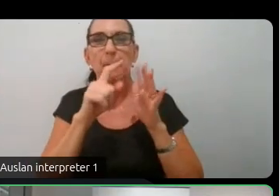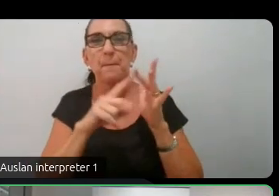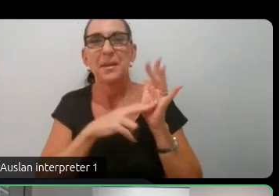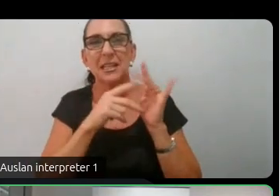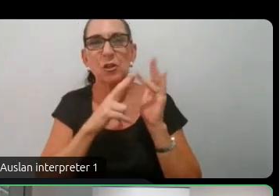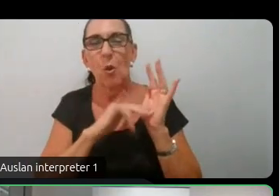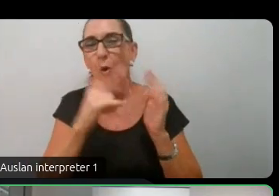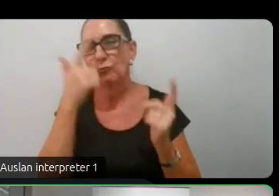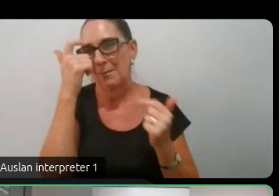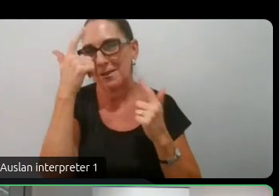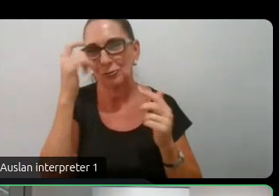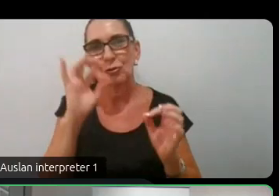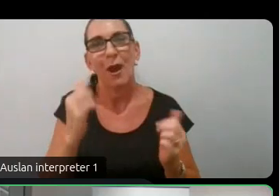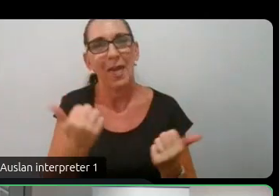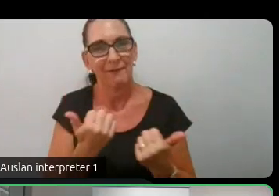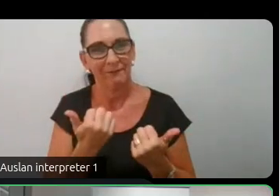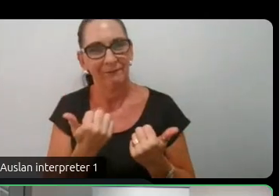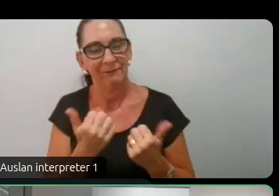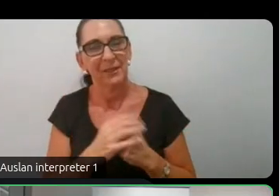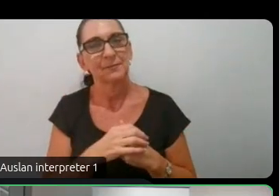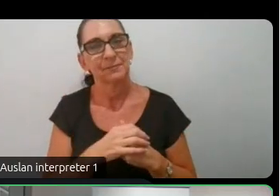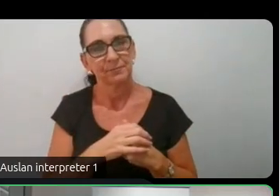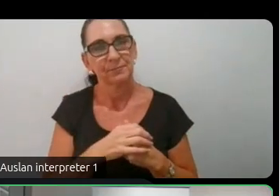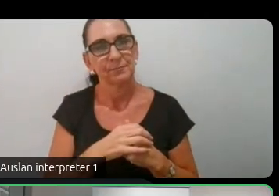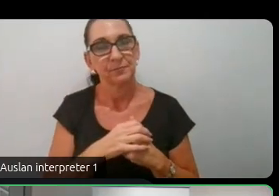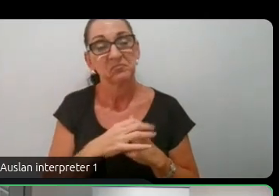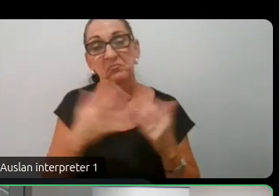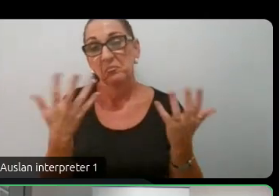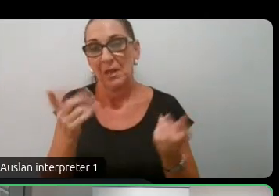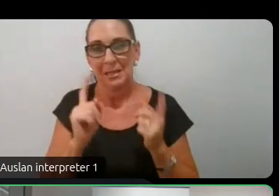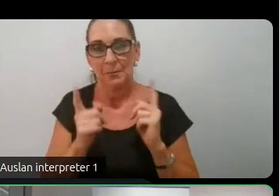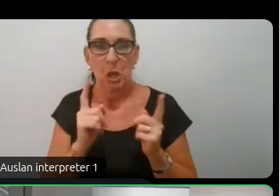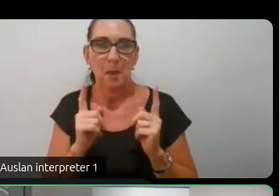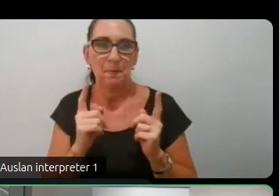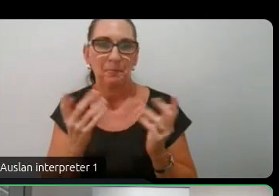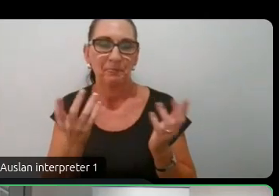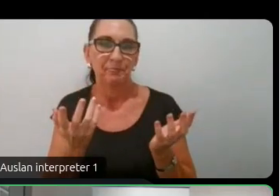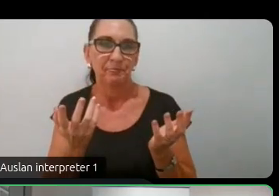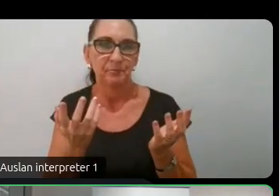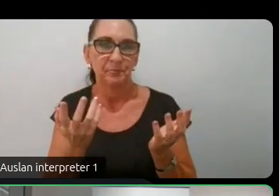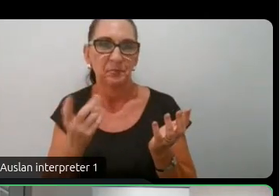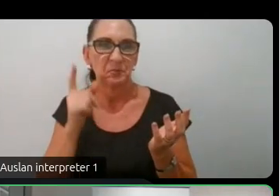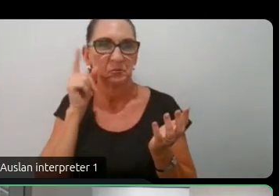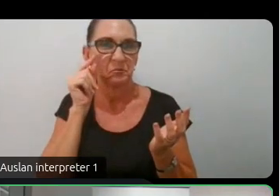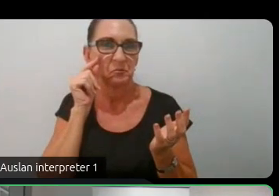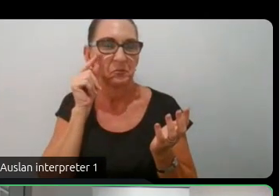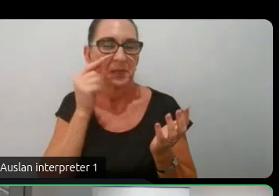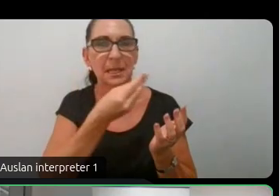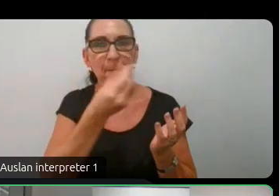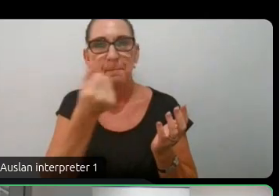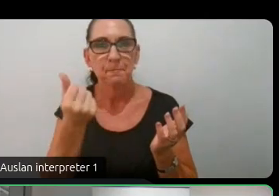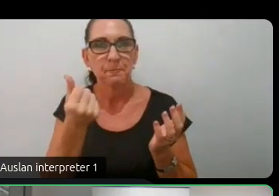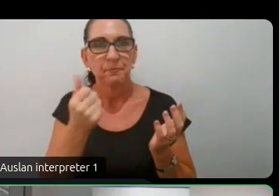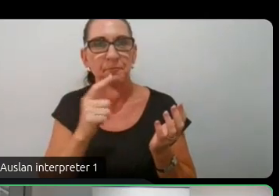Um so sometimes you'll see uh for access cases um a doctor will write